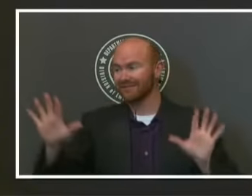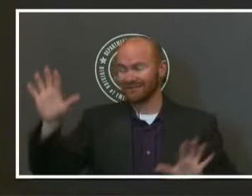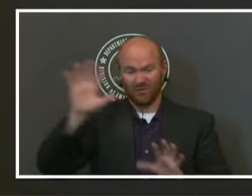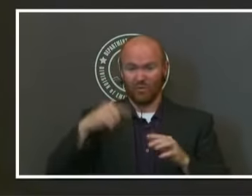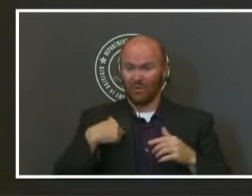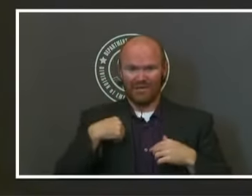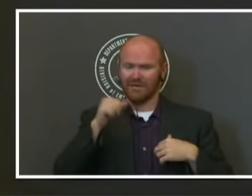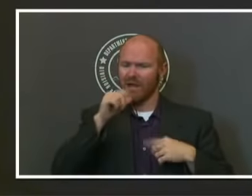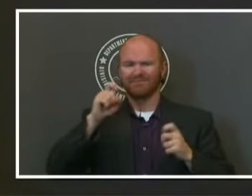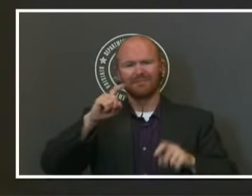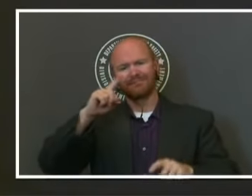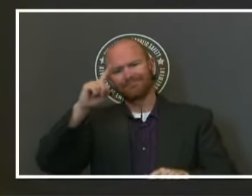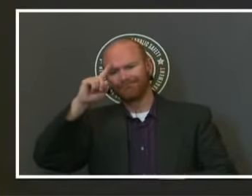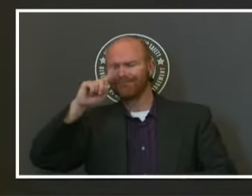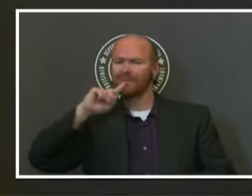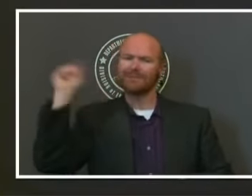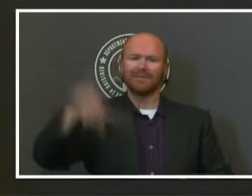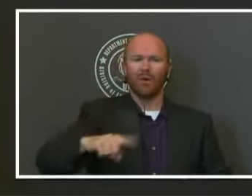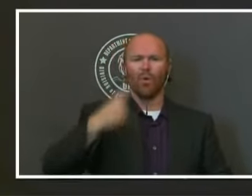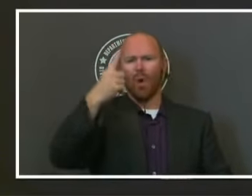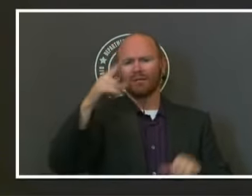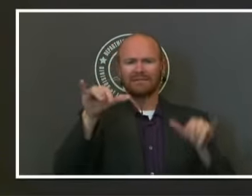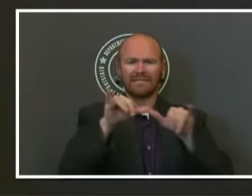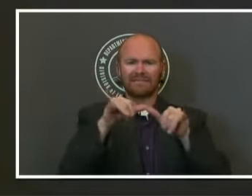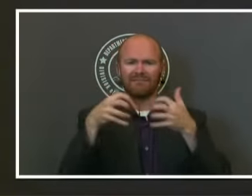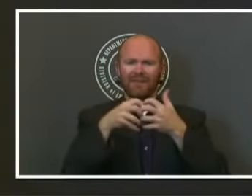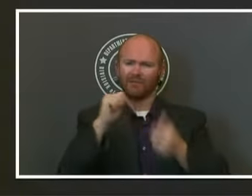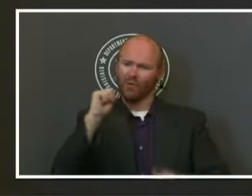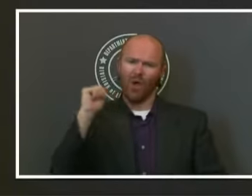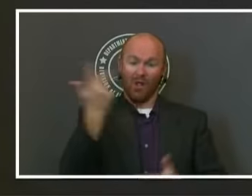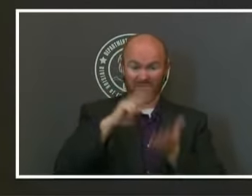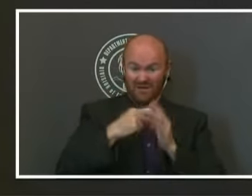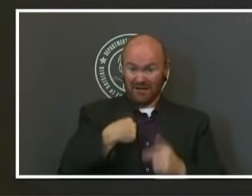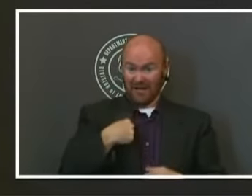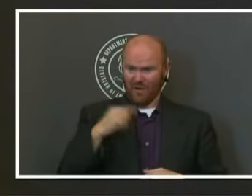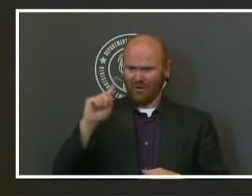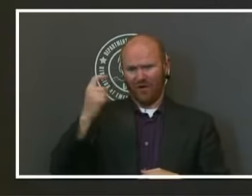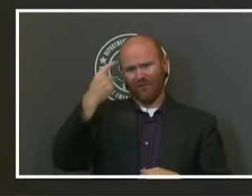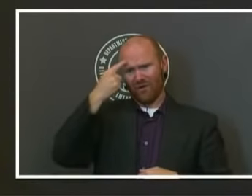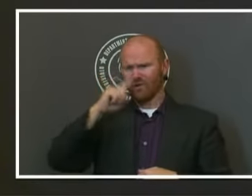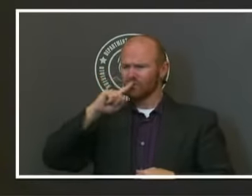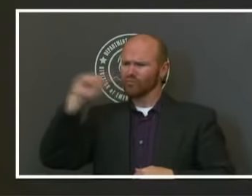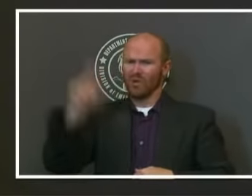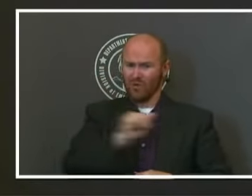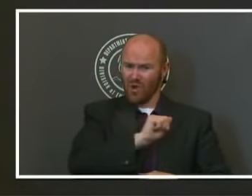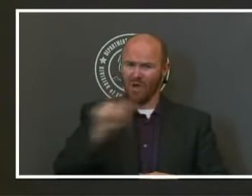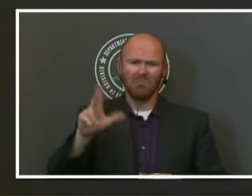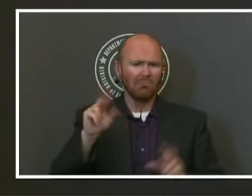beginning we have don't want fear to drive us and we don't